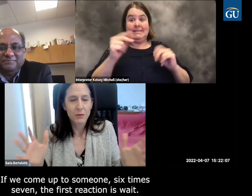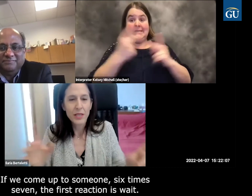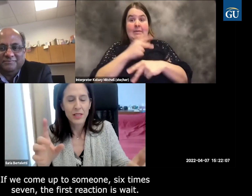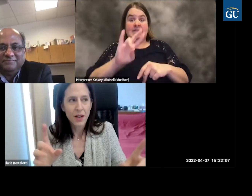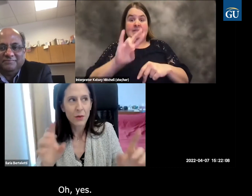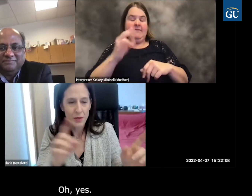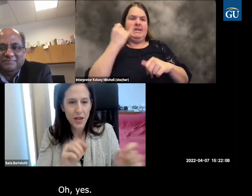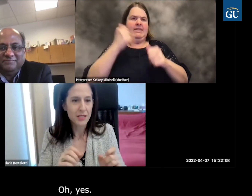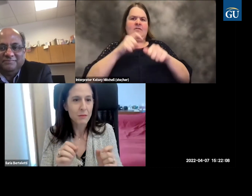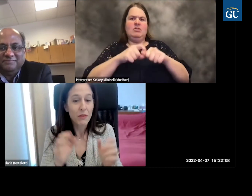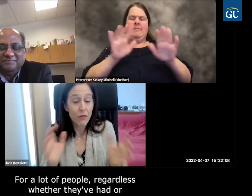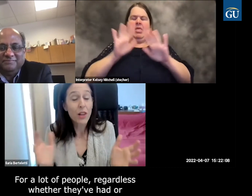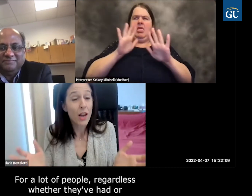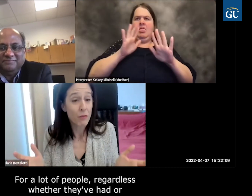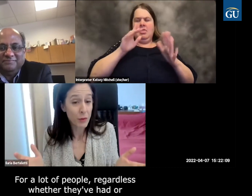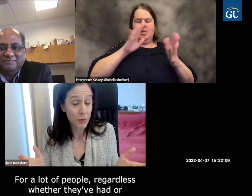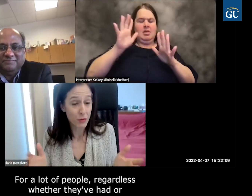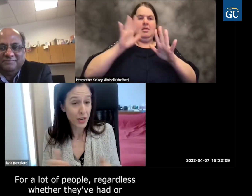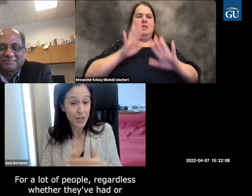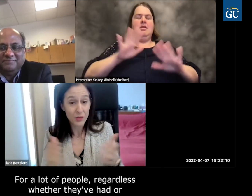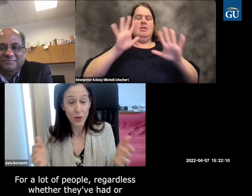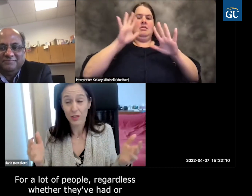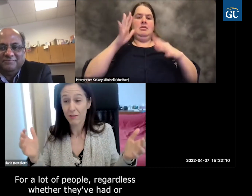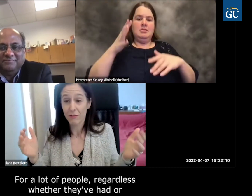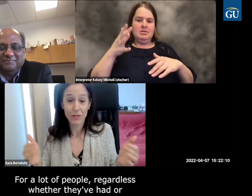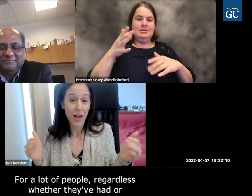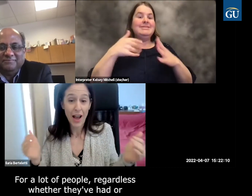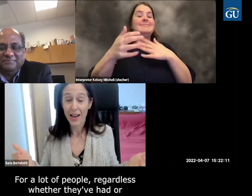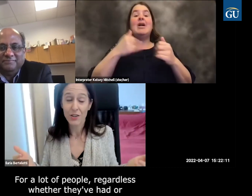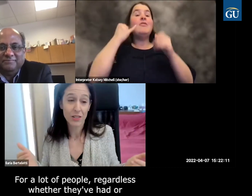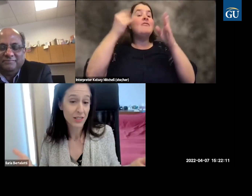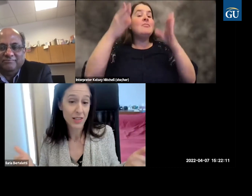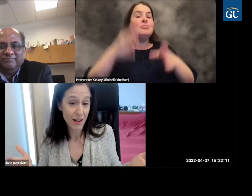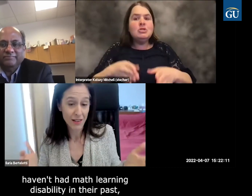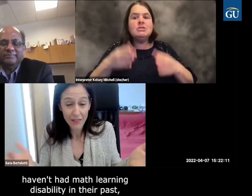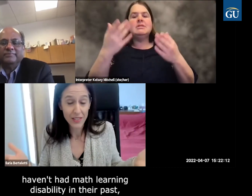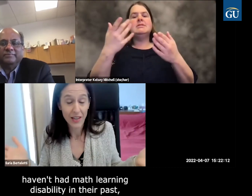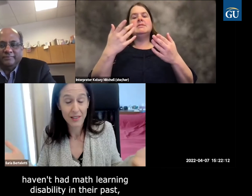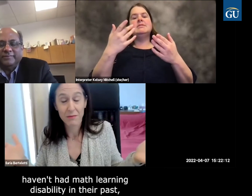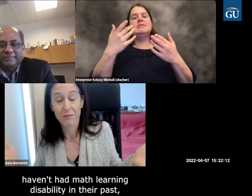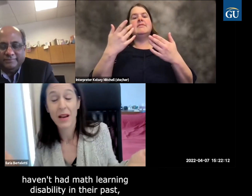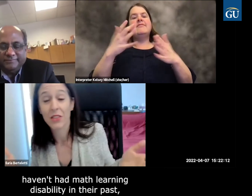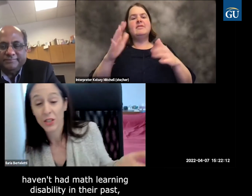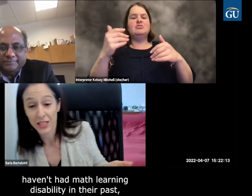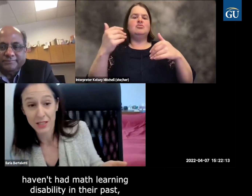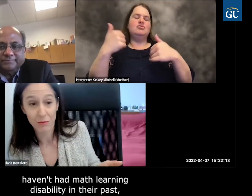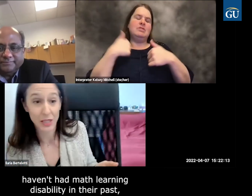wait oh yes for a lot of people regardless whether they've had or didn't